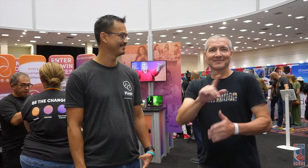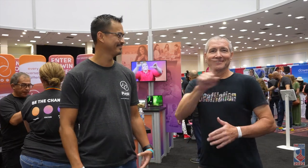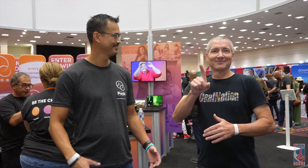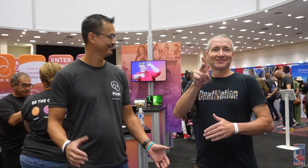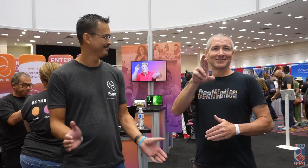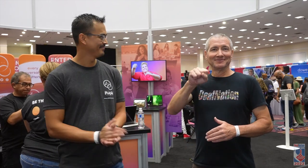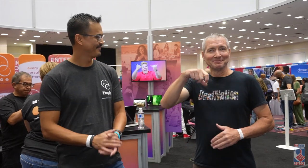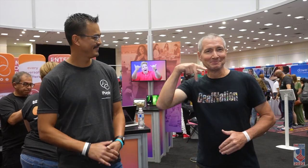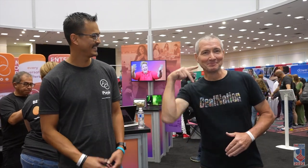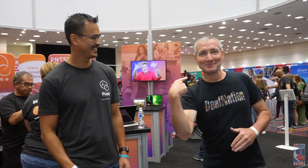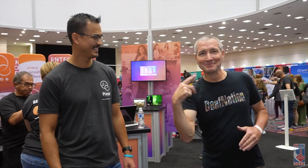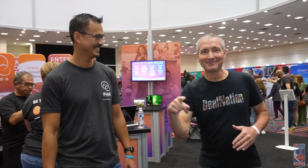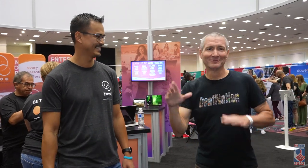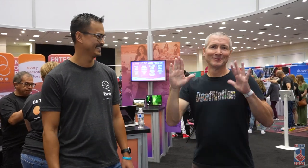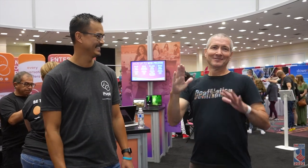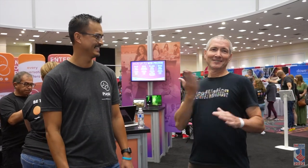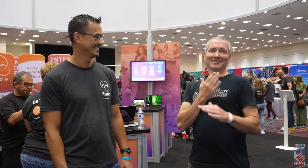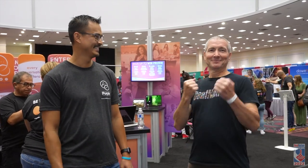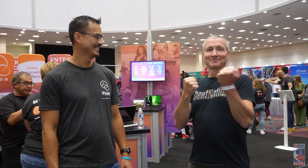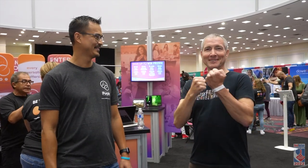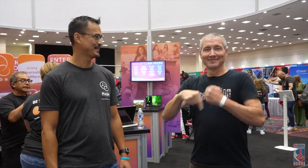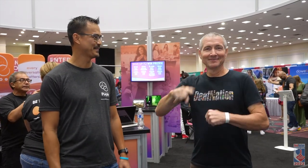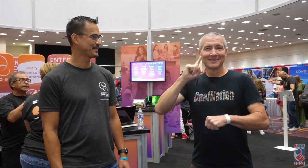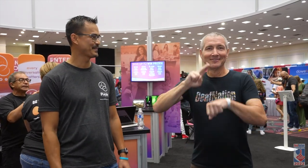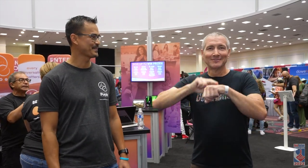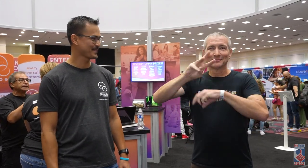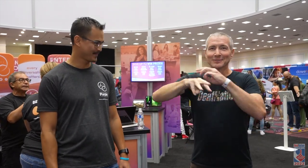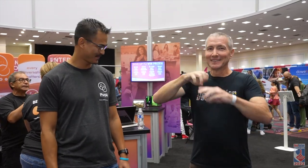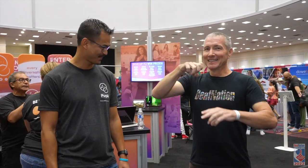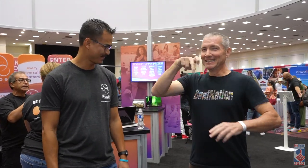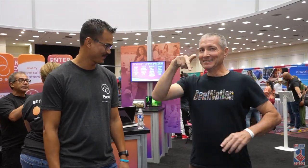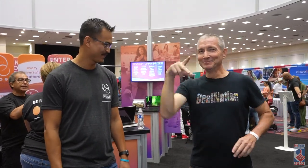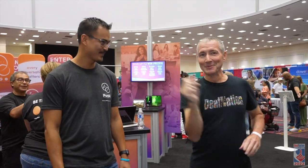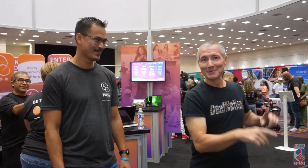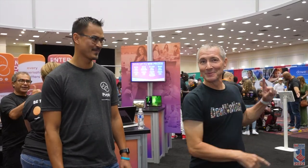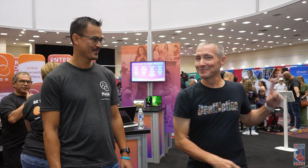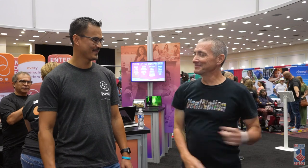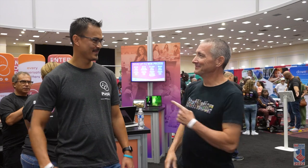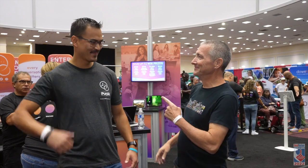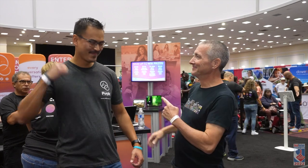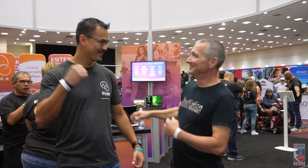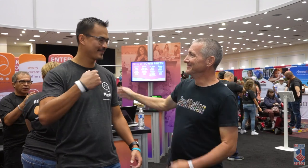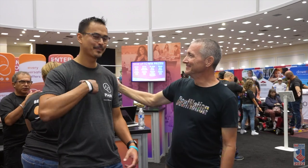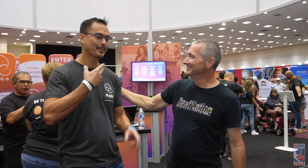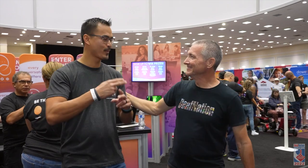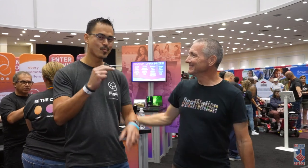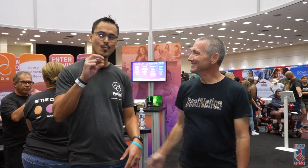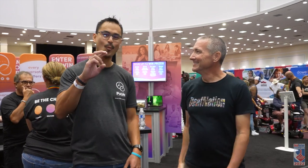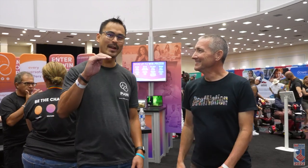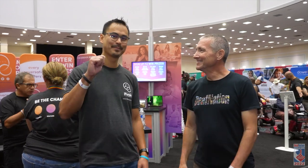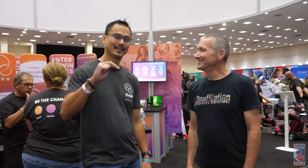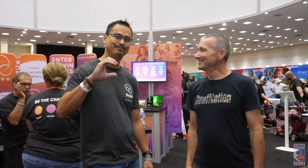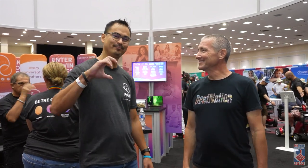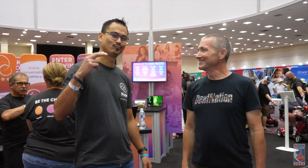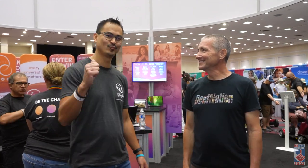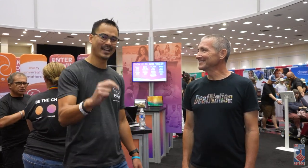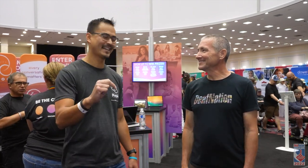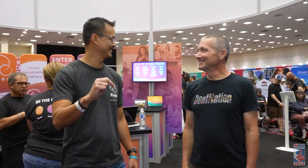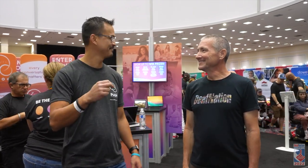We’re here with ZVRS/Purple, one of our wonderful sponsors of DeafNation World Expo. My name is Norman Chan.